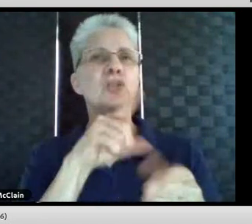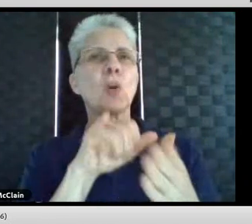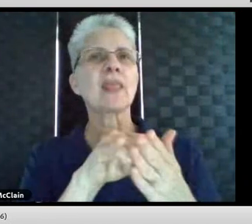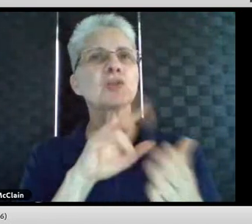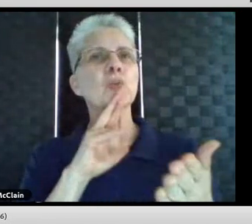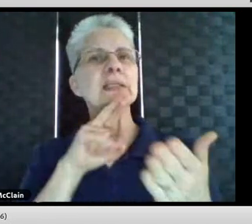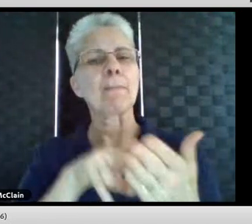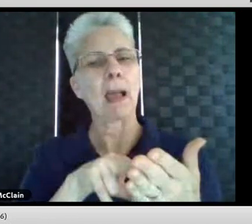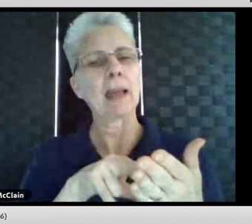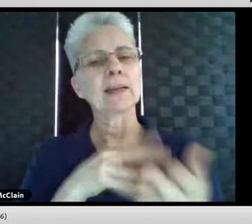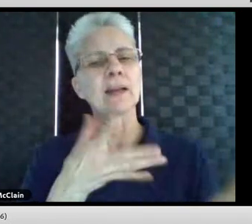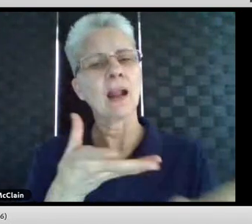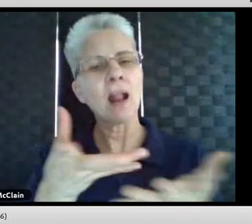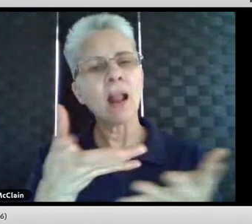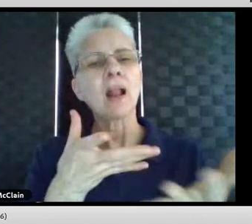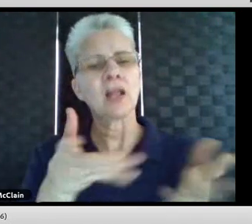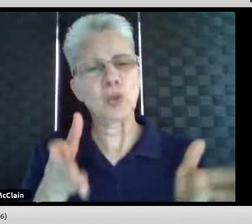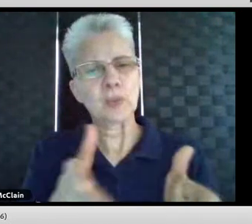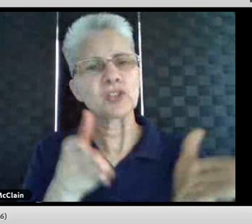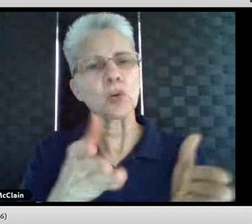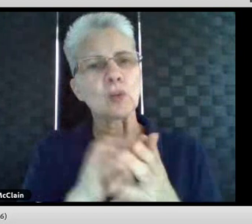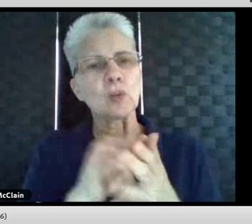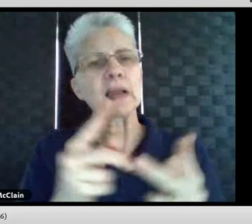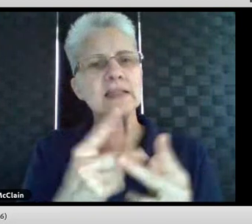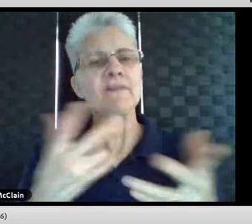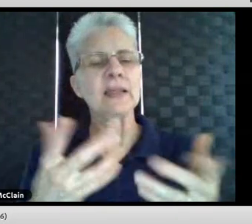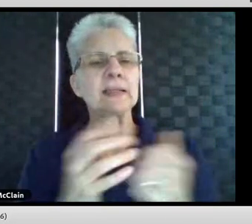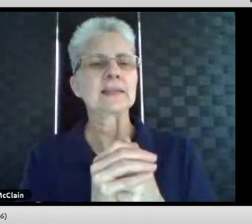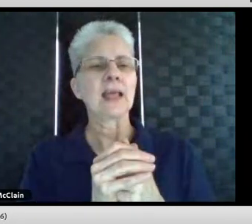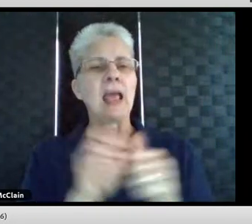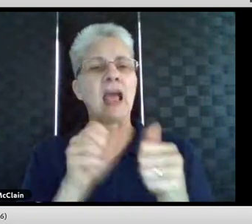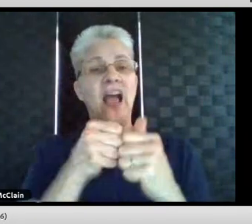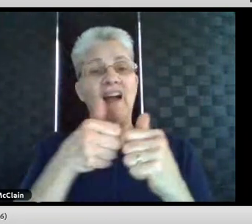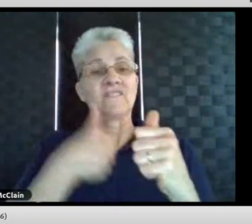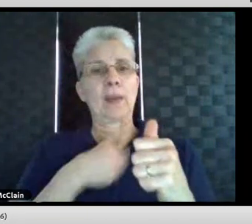to make sure that you're reassuring, those kinds of things. And avoid that silence, you know/